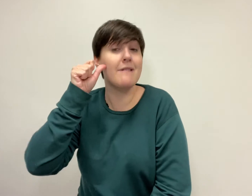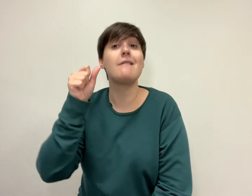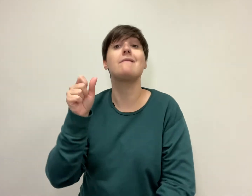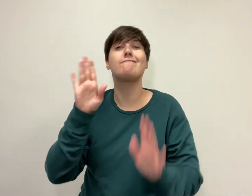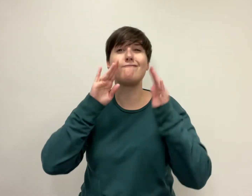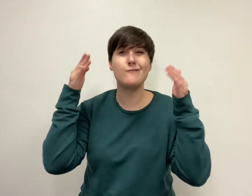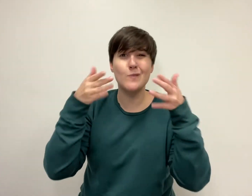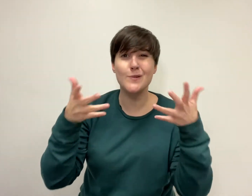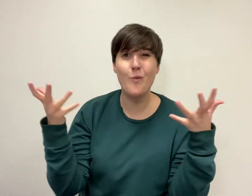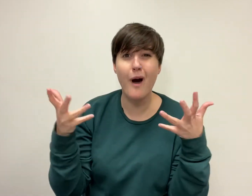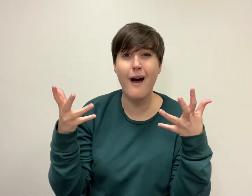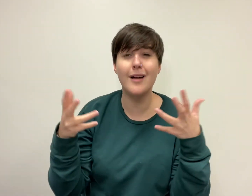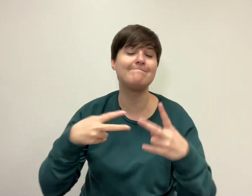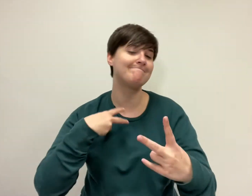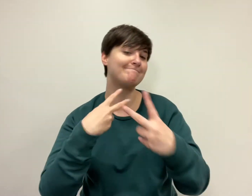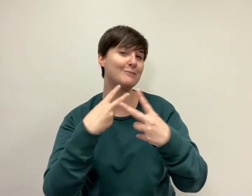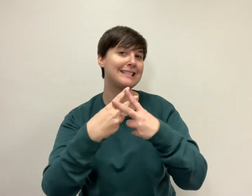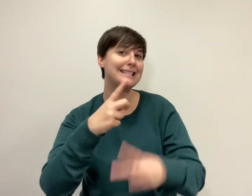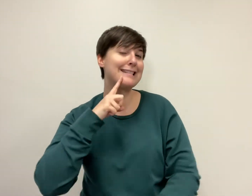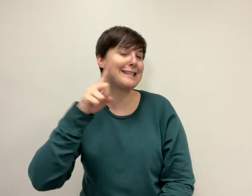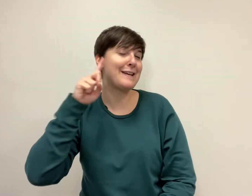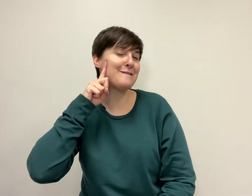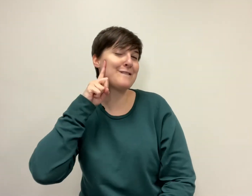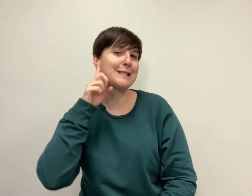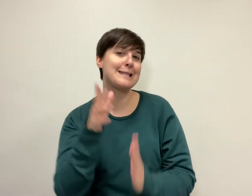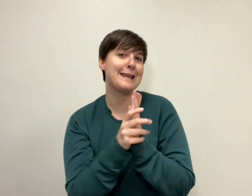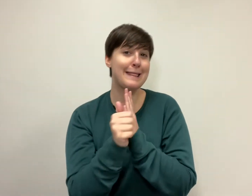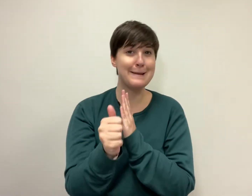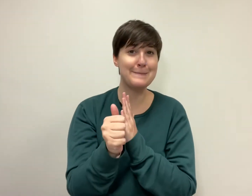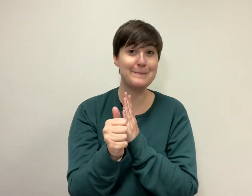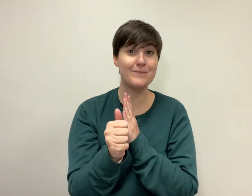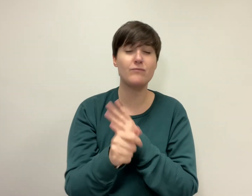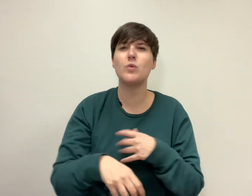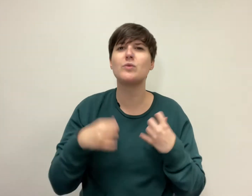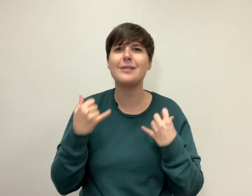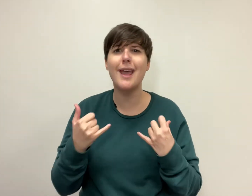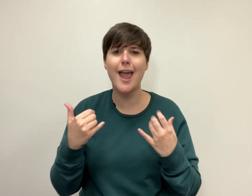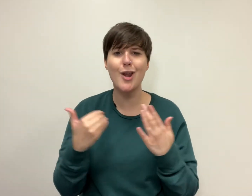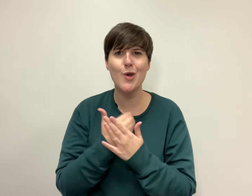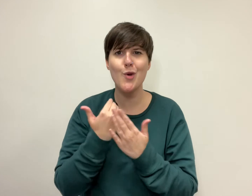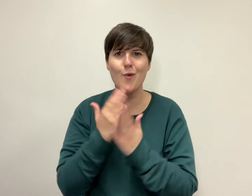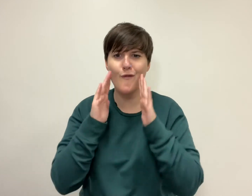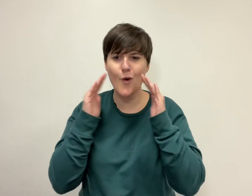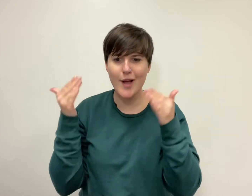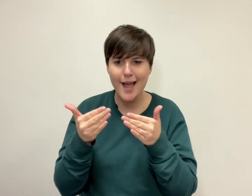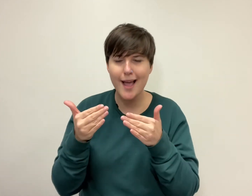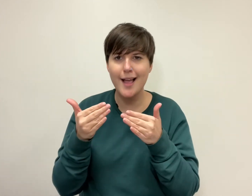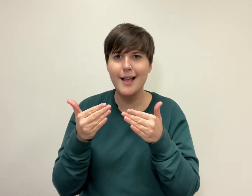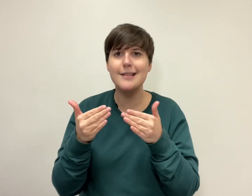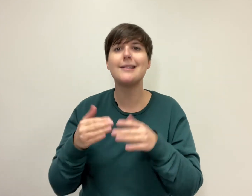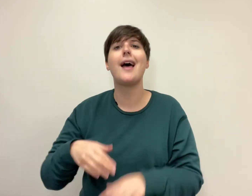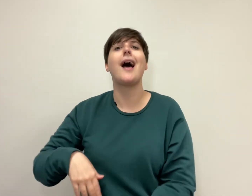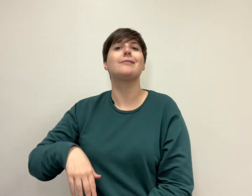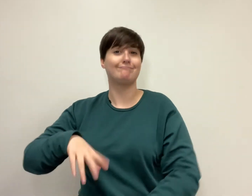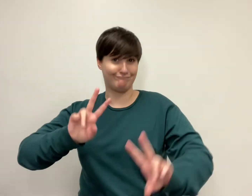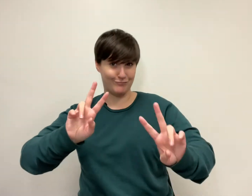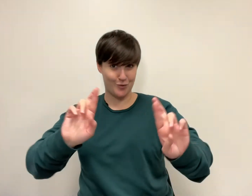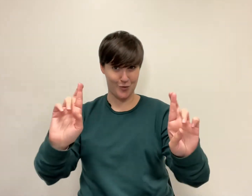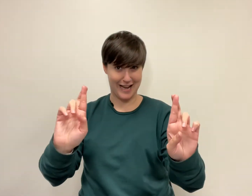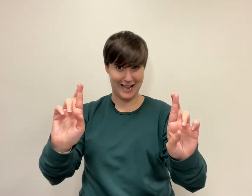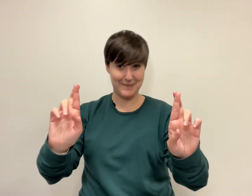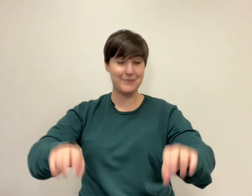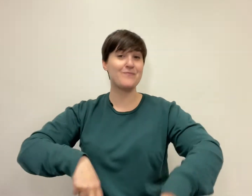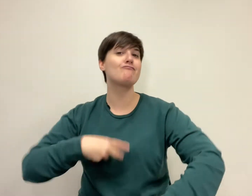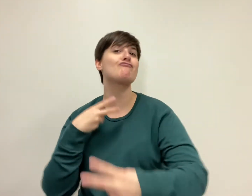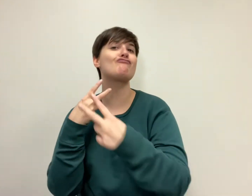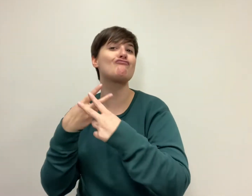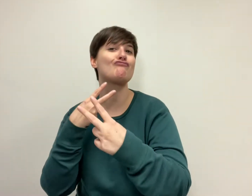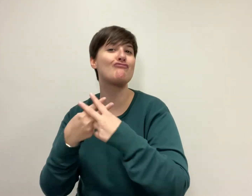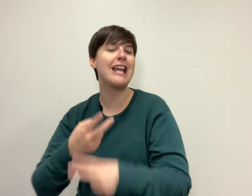So, yesterday we took a look at #DeafTalent. Well today we have a new focus, you ready?